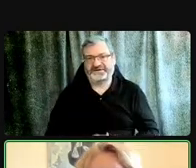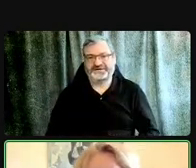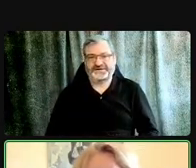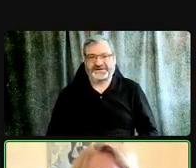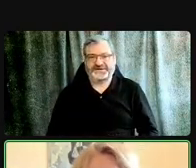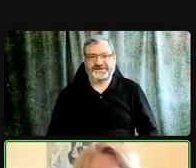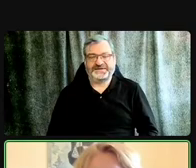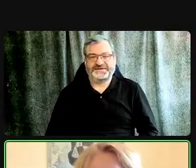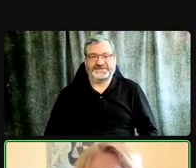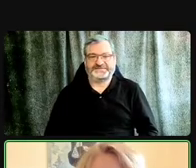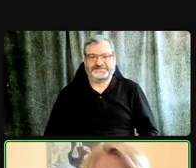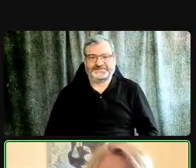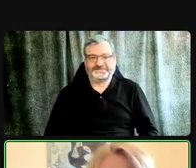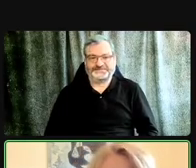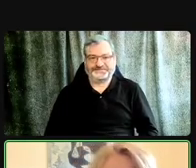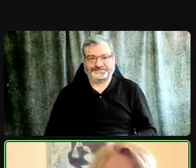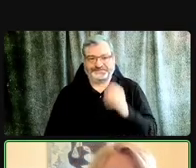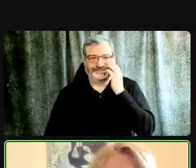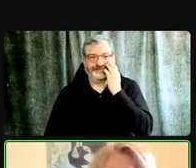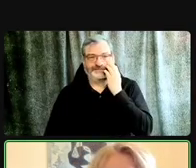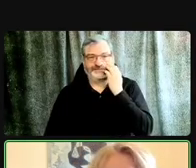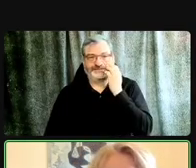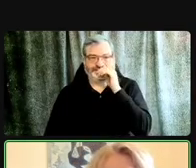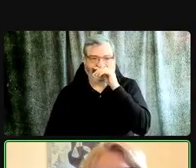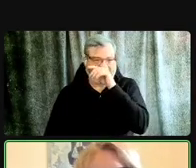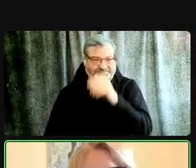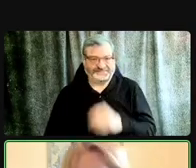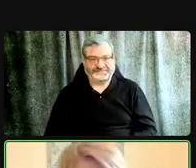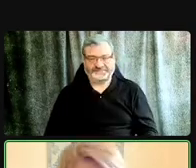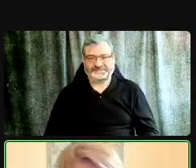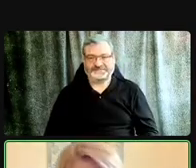So this first one, you know what? I actually want to go back really quickly